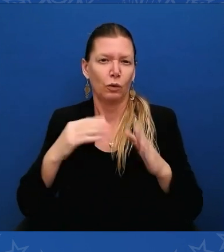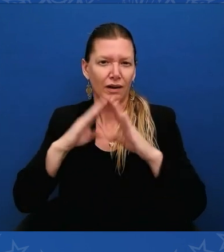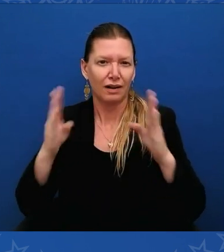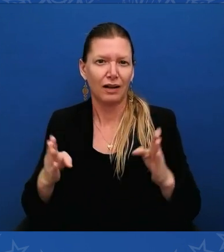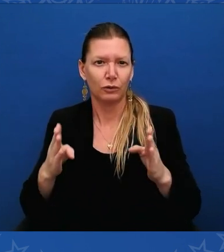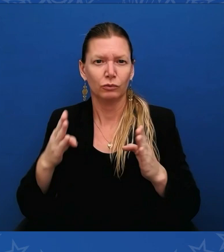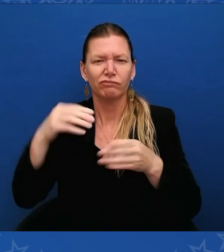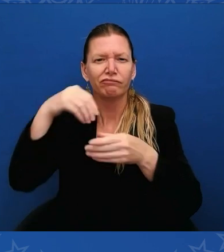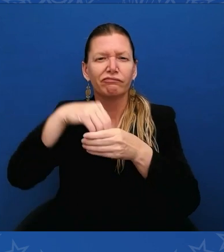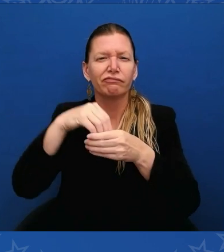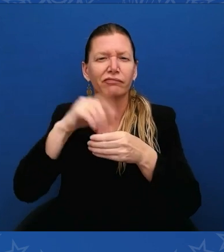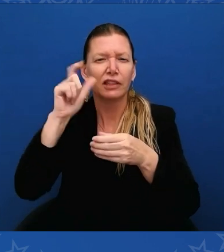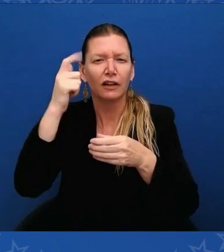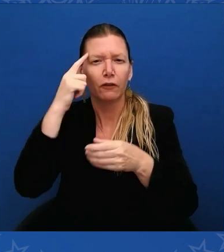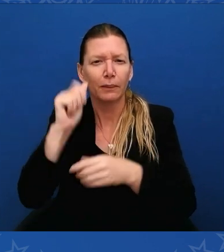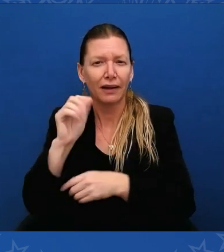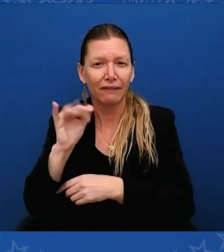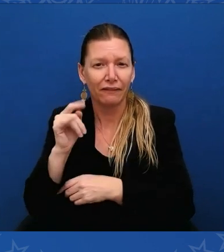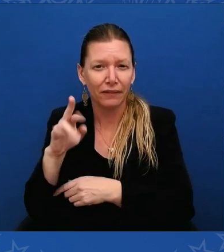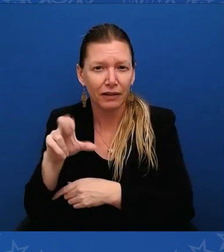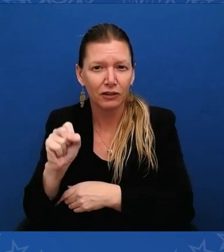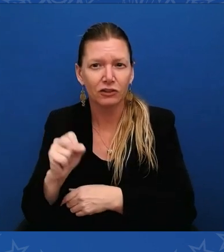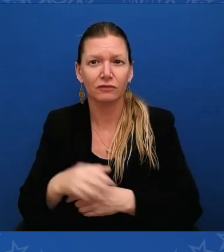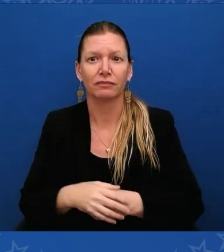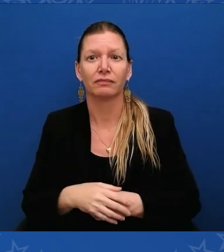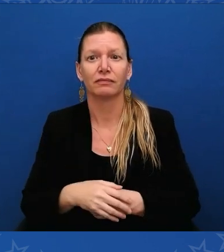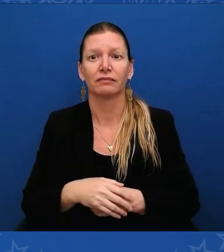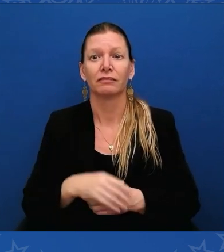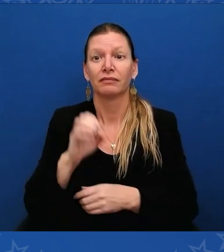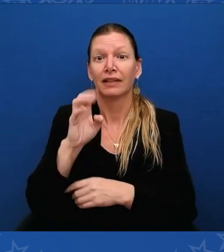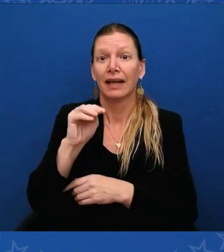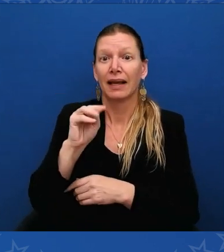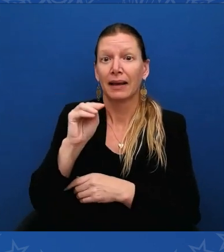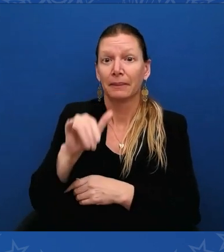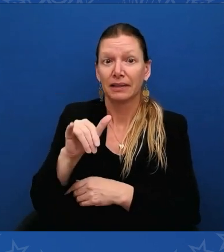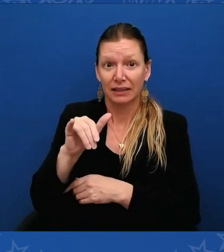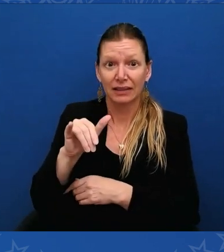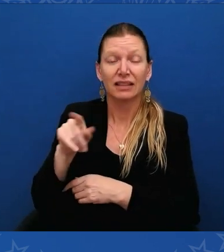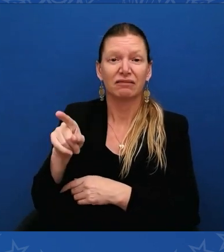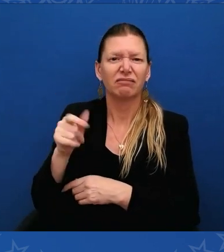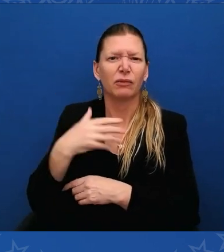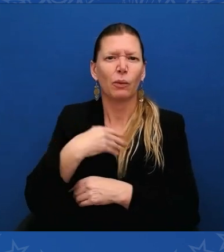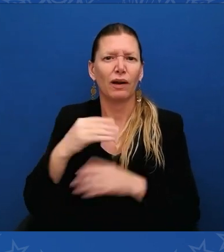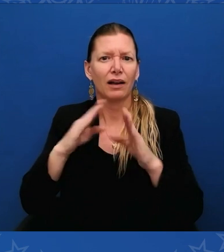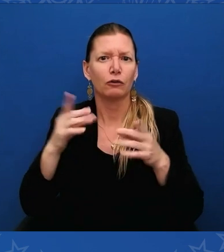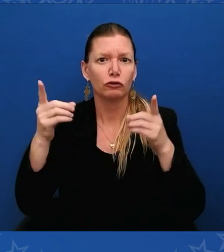and Emmy Rees as White House director of Political Strategy and Outreach.